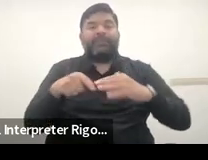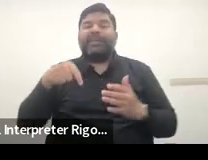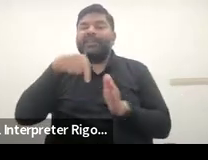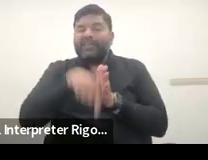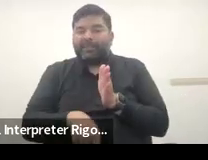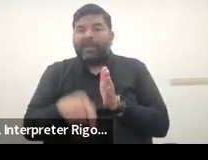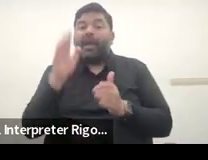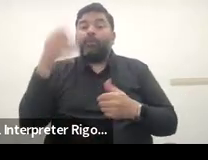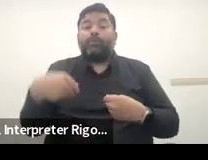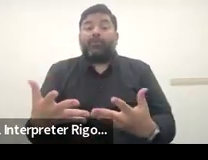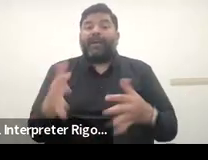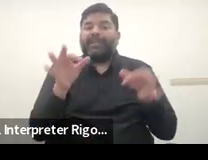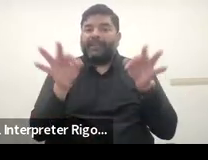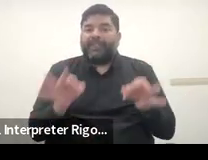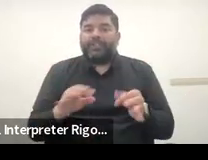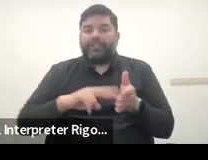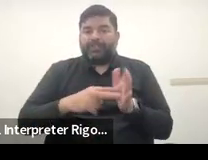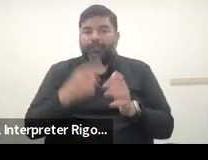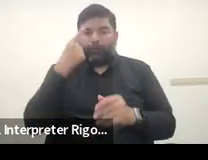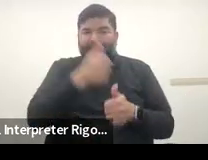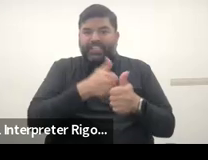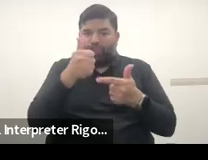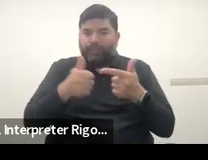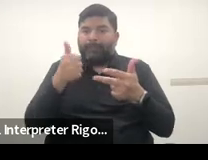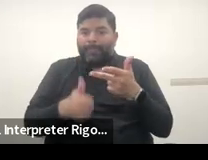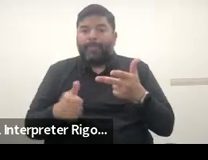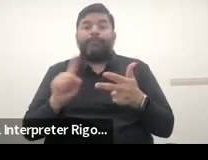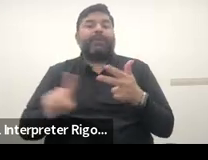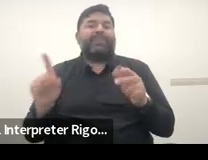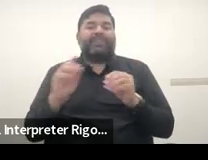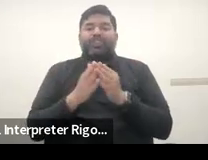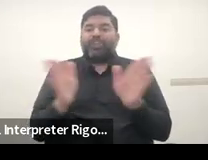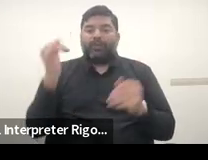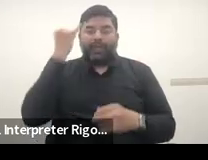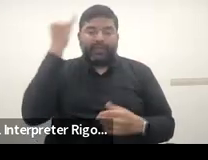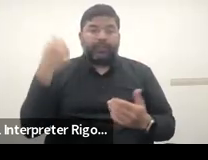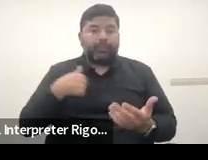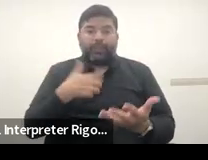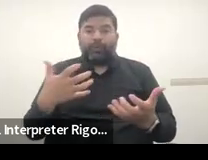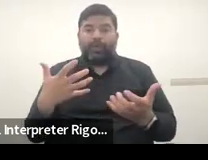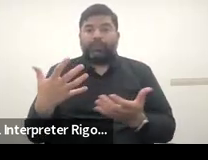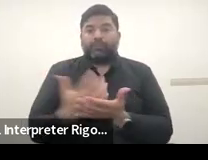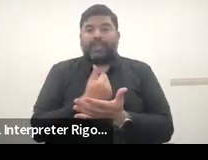of these as we go, but the general idea is that we want to take the ASL Knowledge graph and